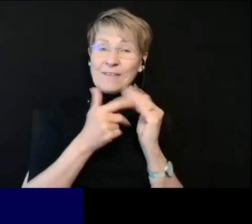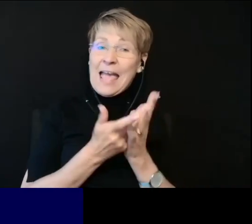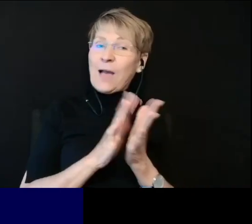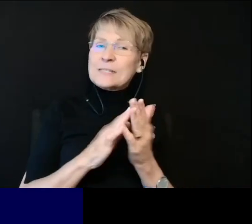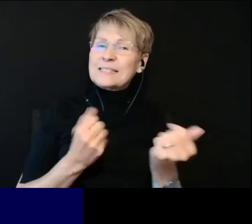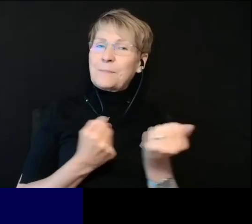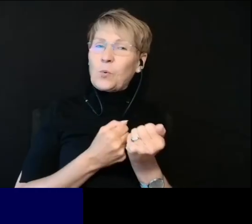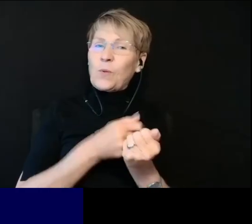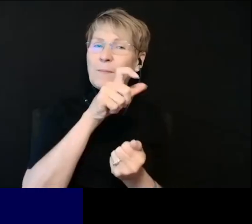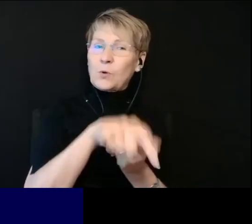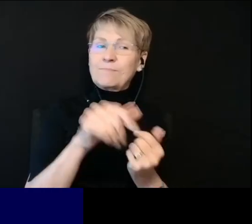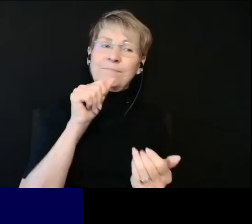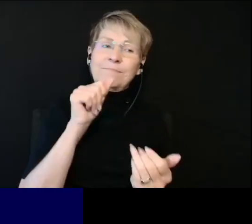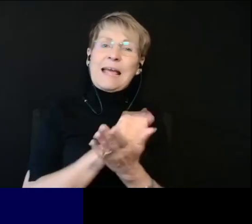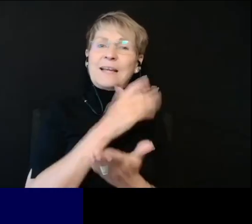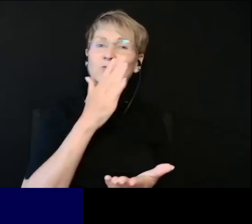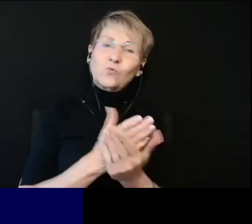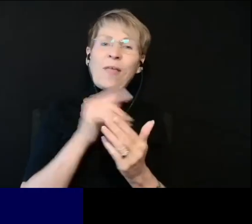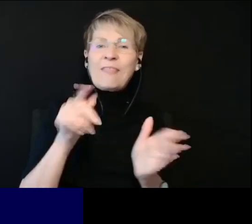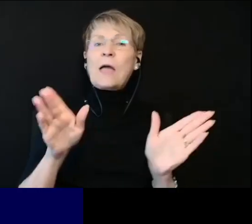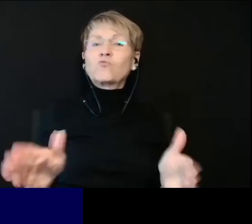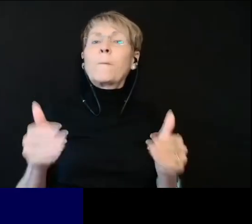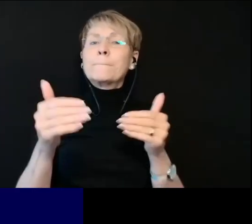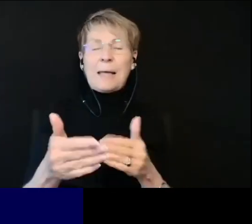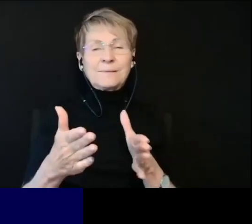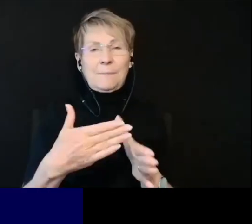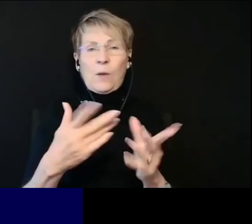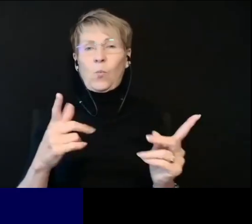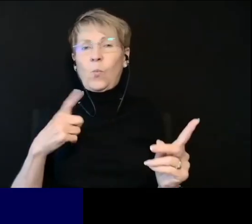of technology.